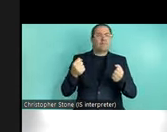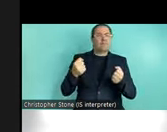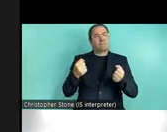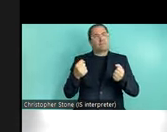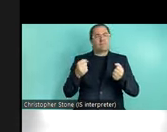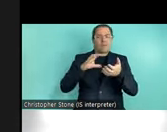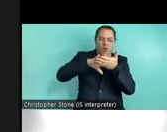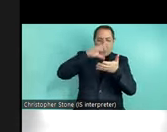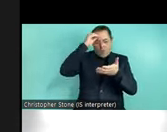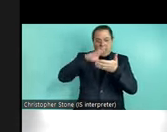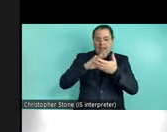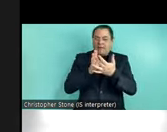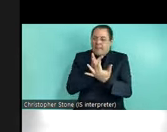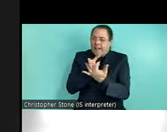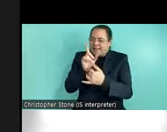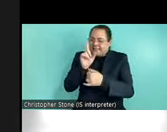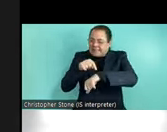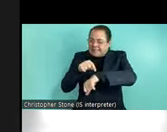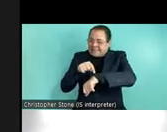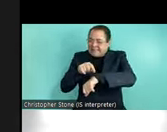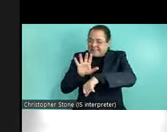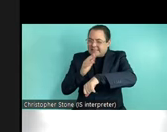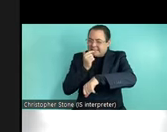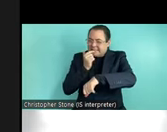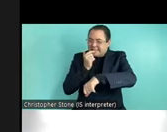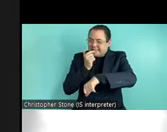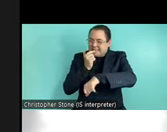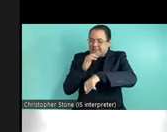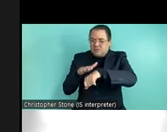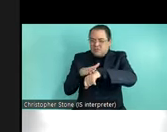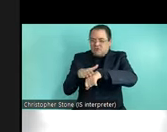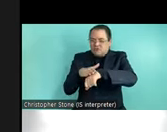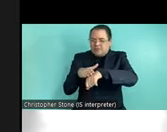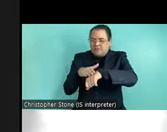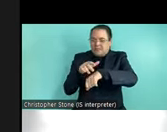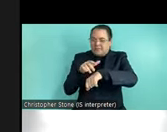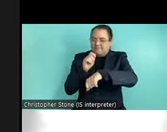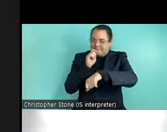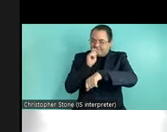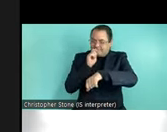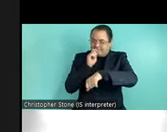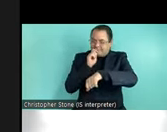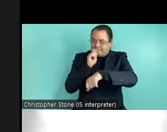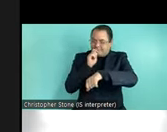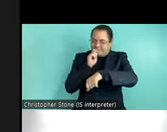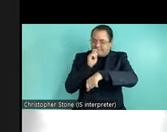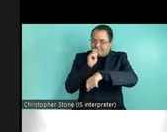15:13:34 Excuse me, people, sorry, sorry to interrupt you, but I will ask you to briefly